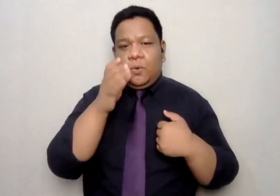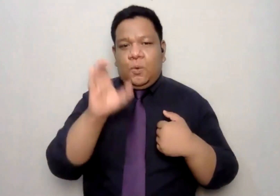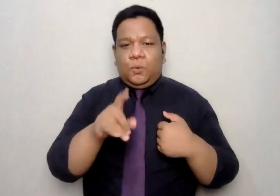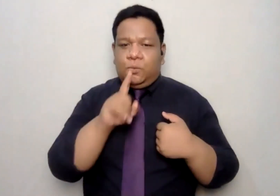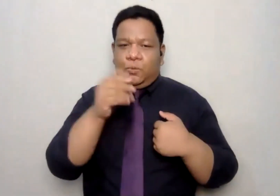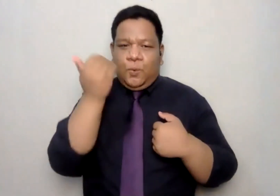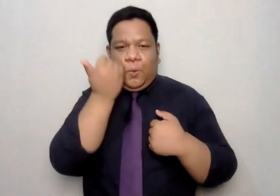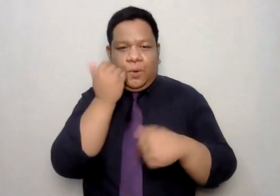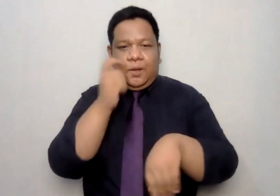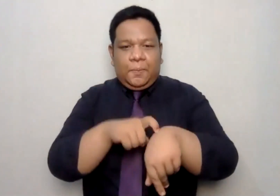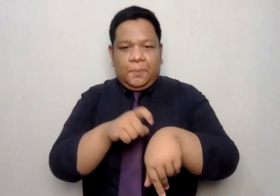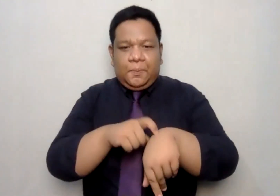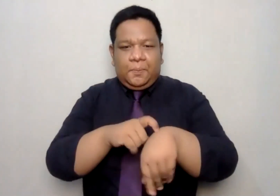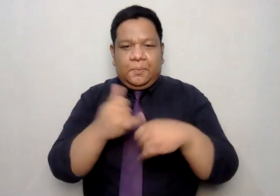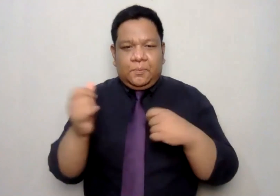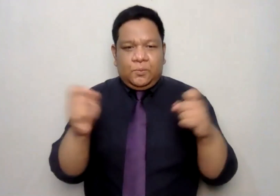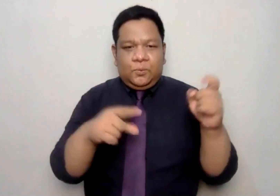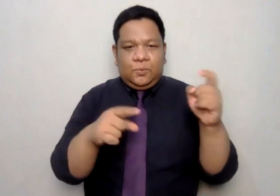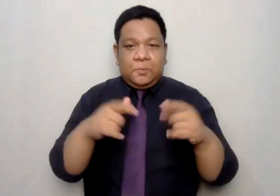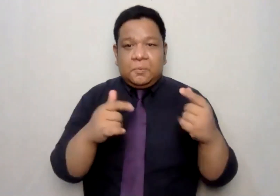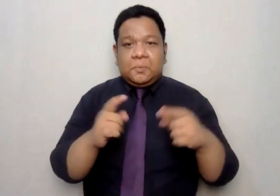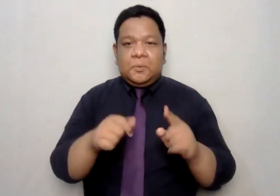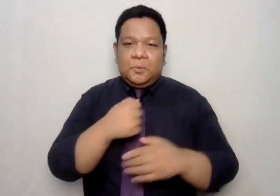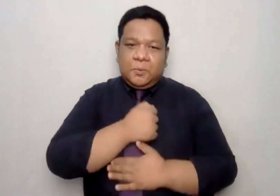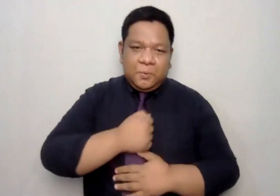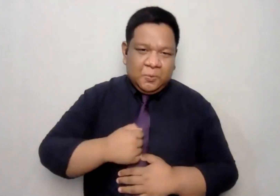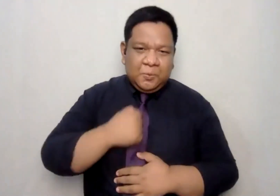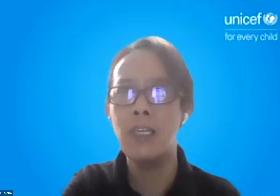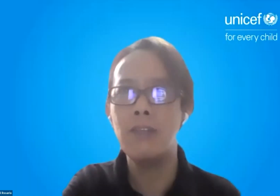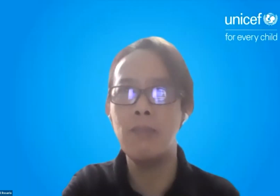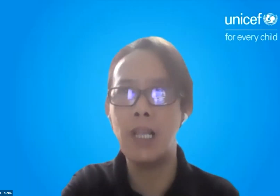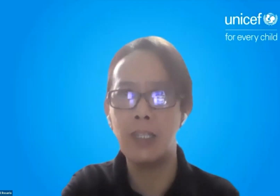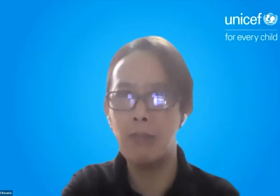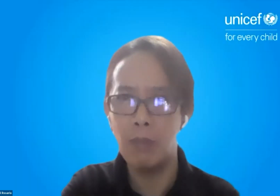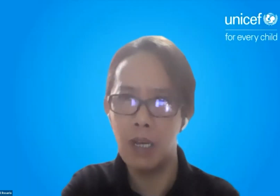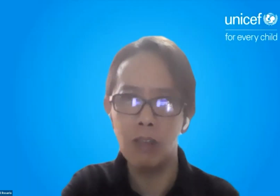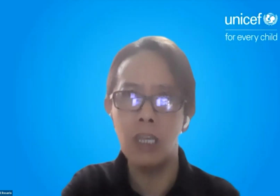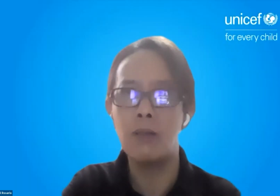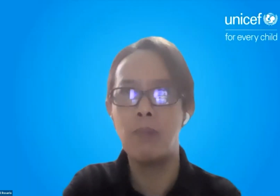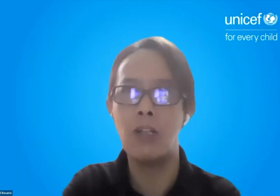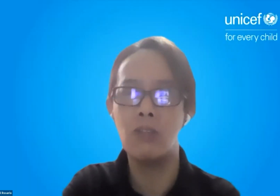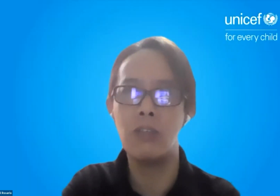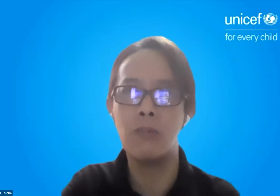We apologize and next time we will have this in mind as we might have a part 2 of this.